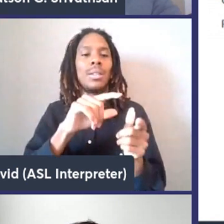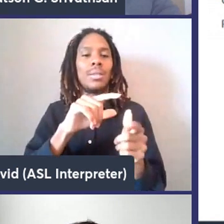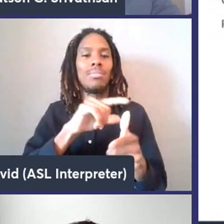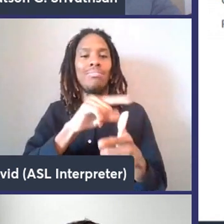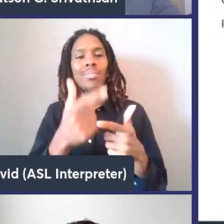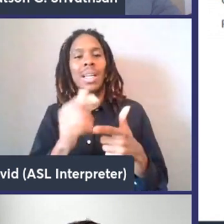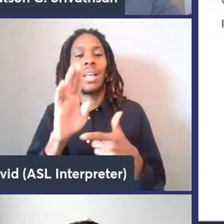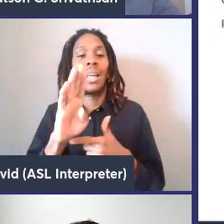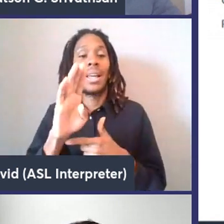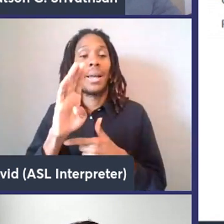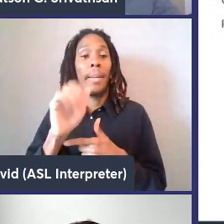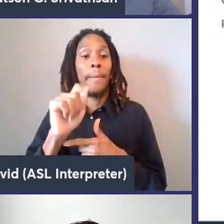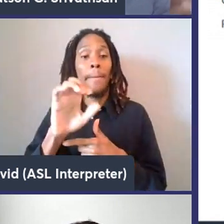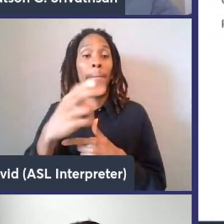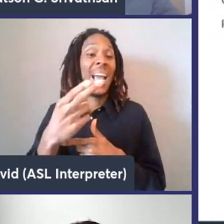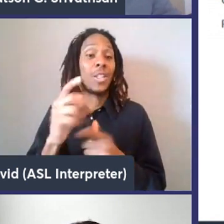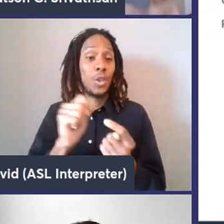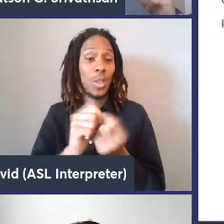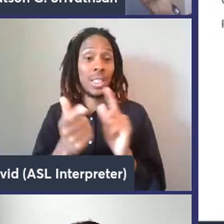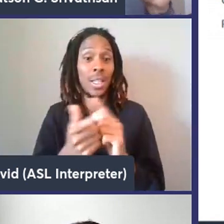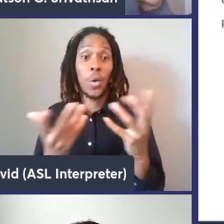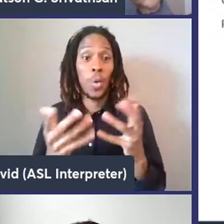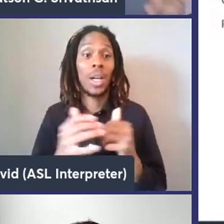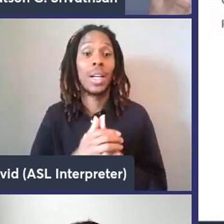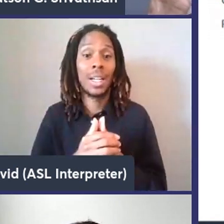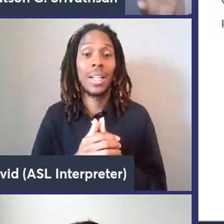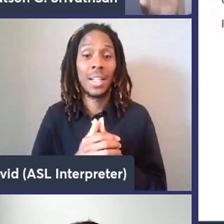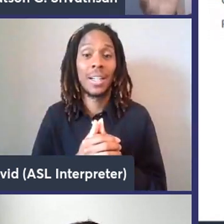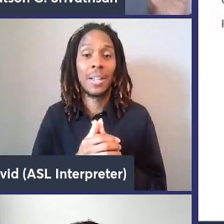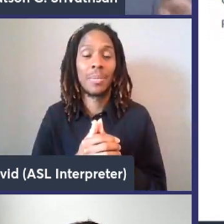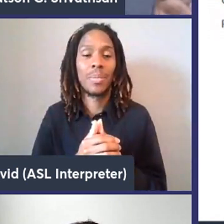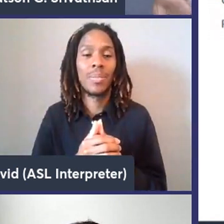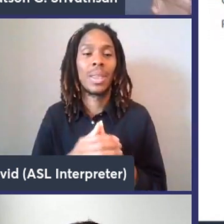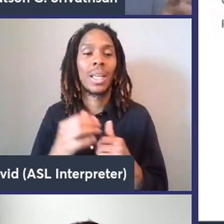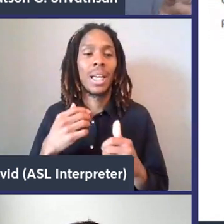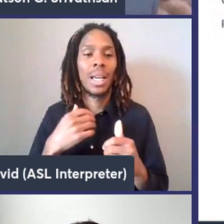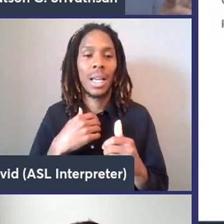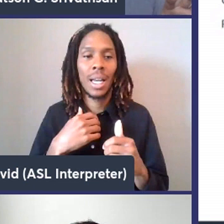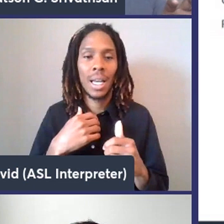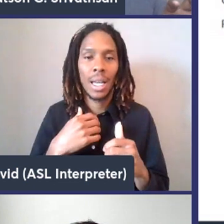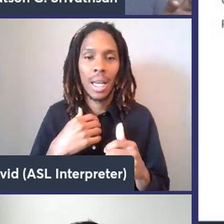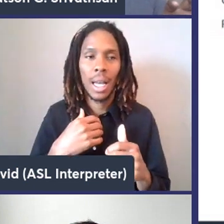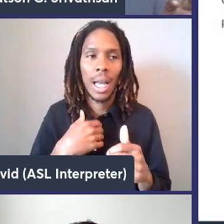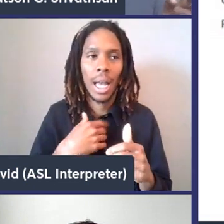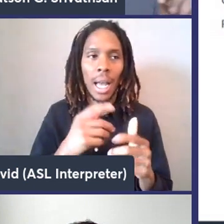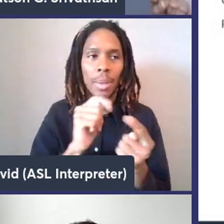and in batch translation is that I'm going to translate the Universal Declaration of Human Rights.